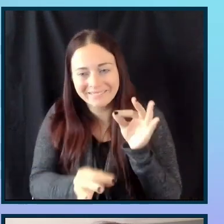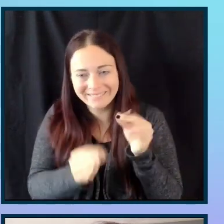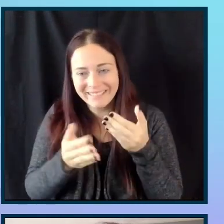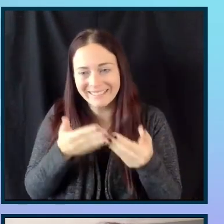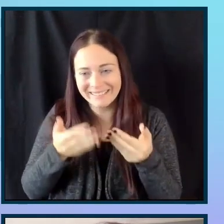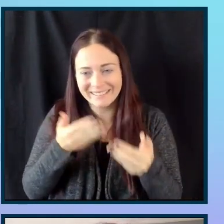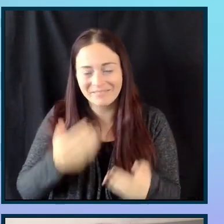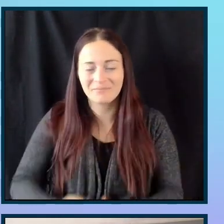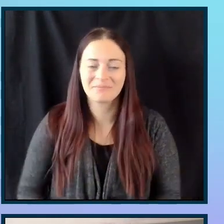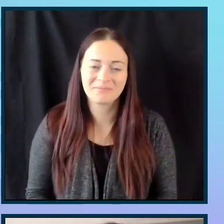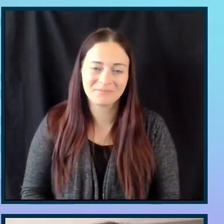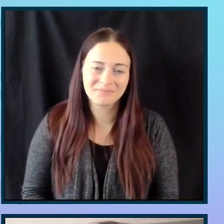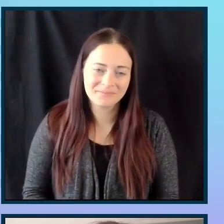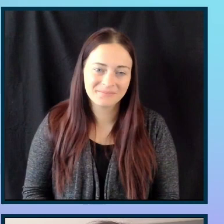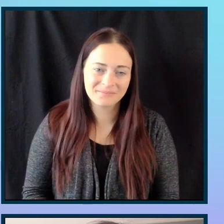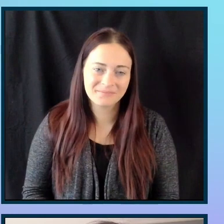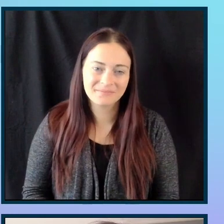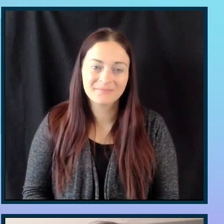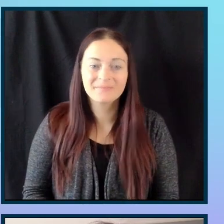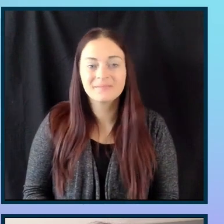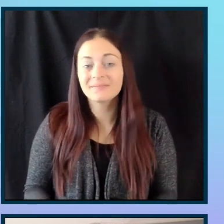Let's move right on to page break.